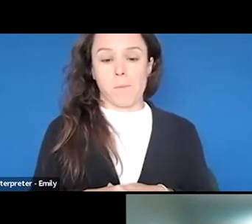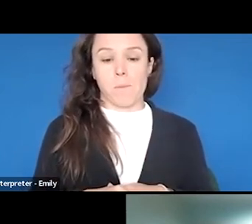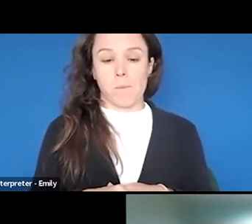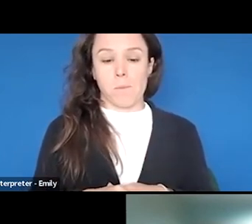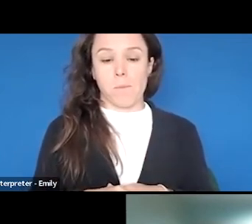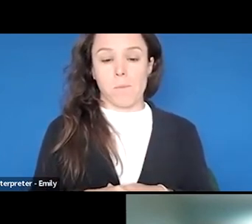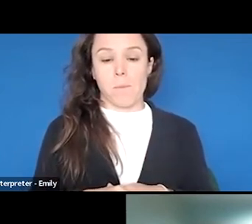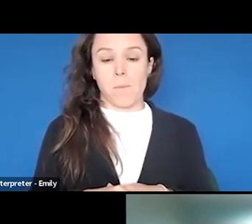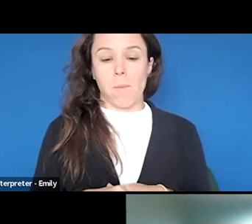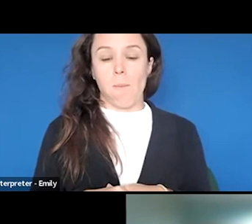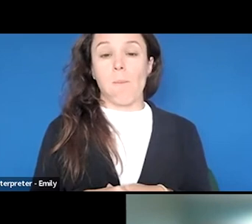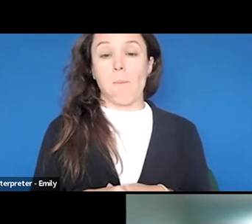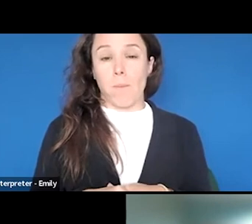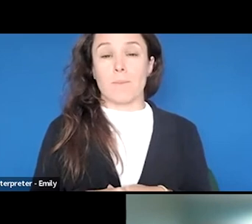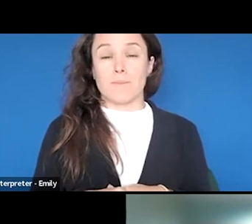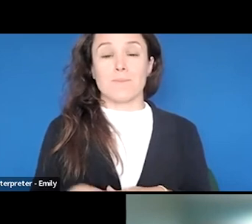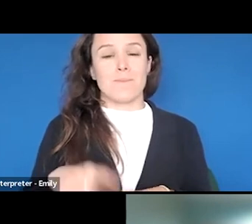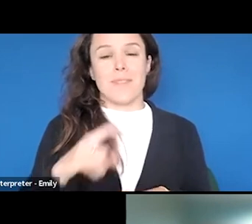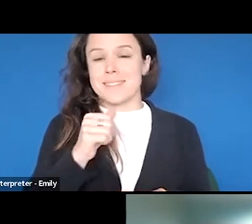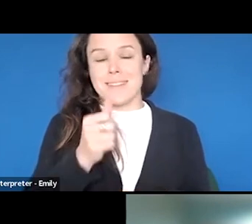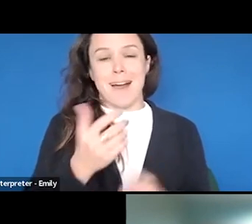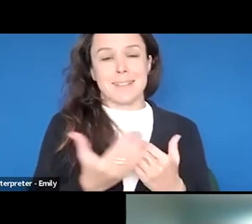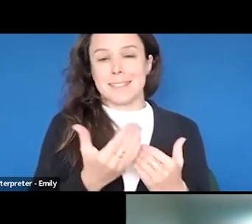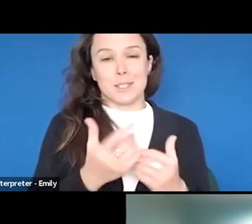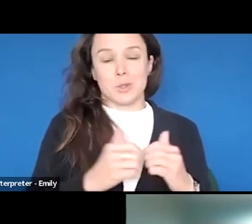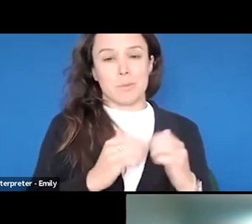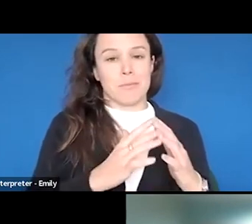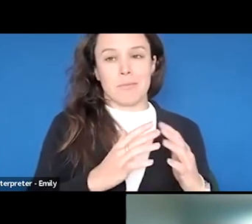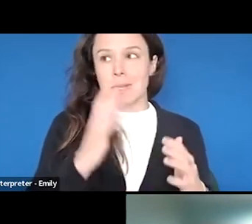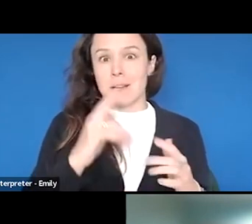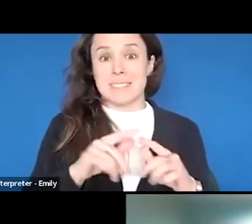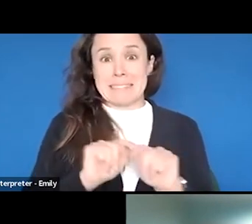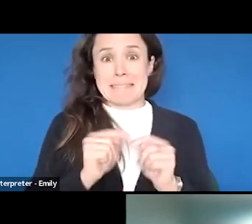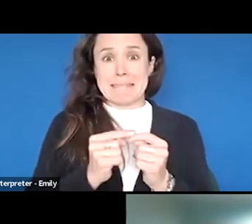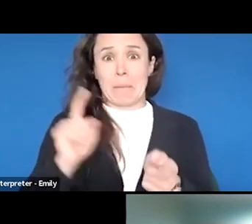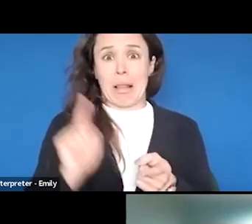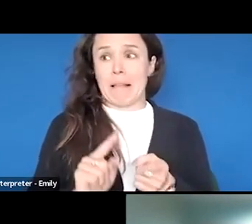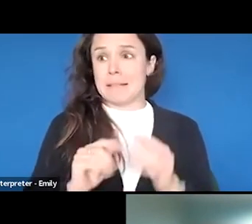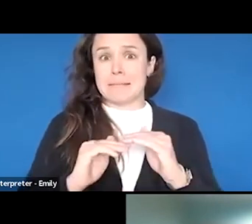build -- because we have a team of less than 10 people. But what happened is that